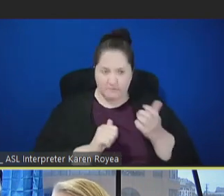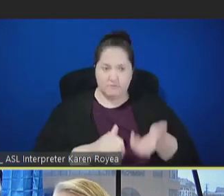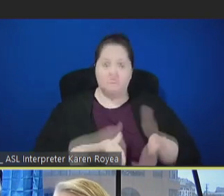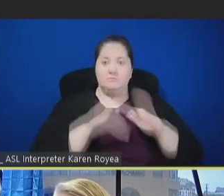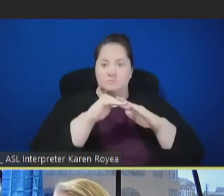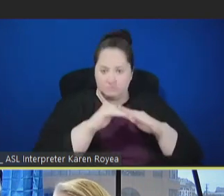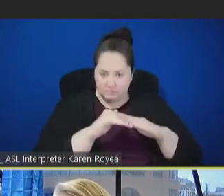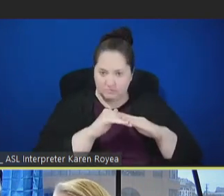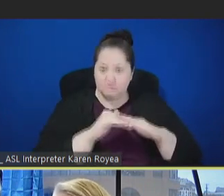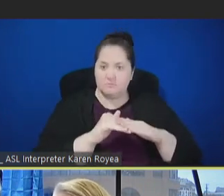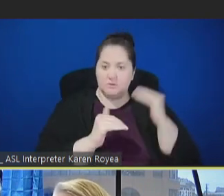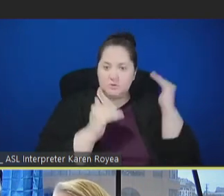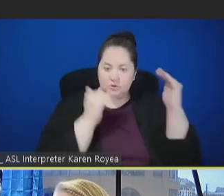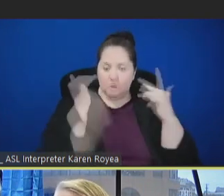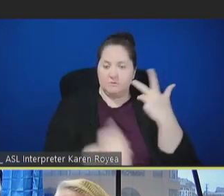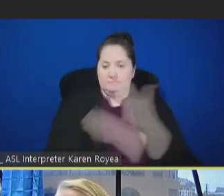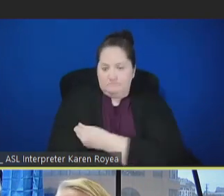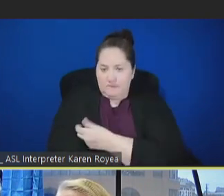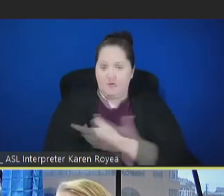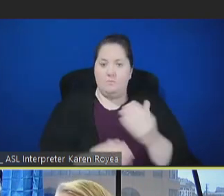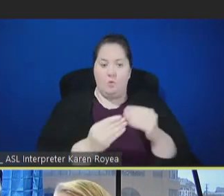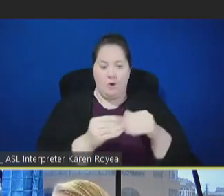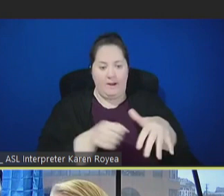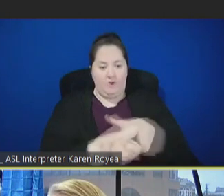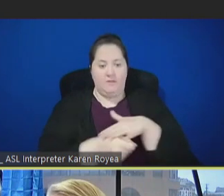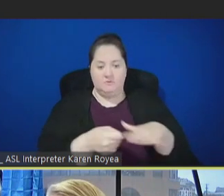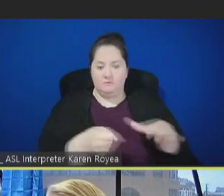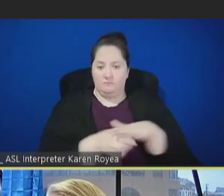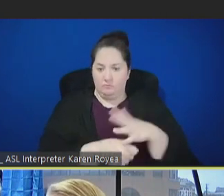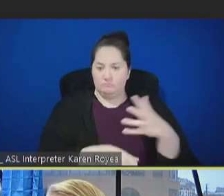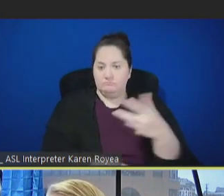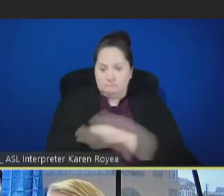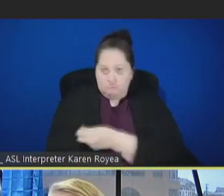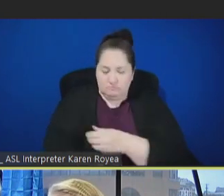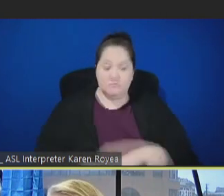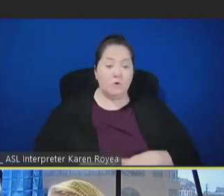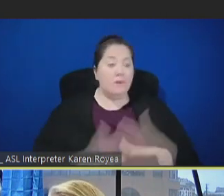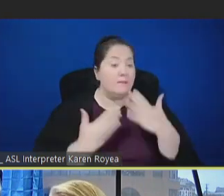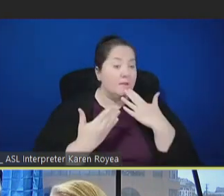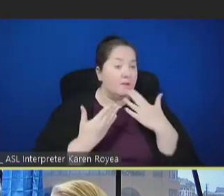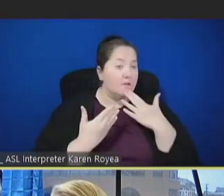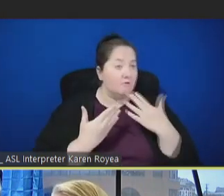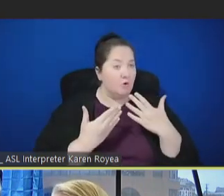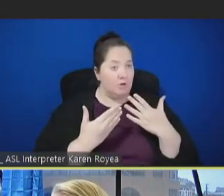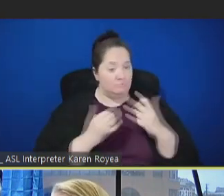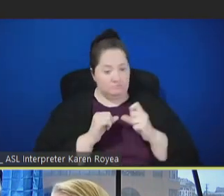increase coverage rates. So, thanks very much for the continued opportunity to participate in NVAC,